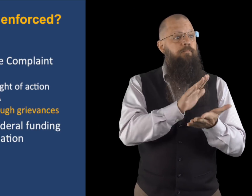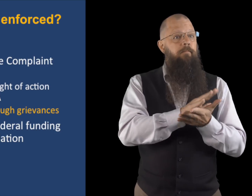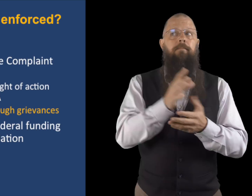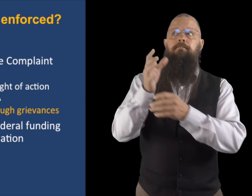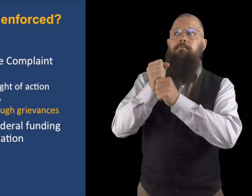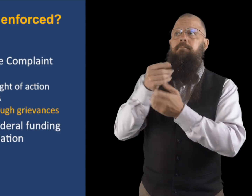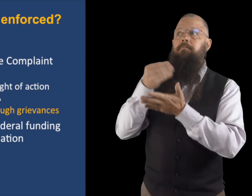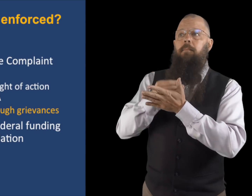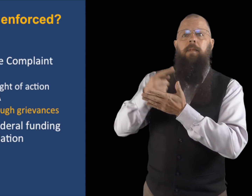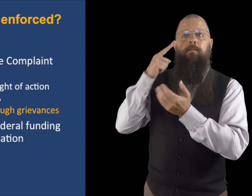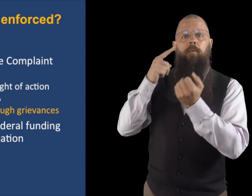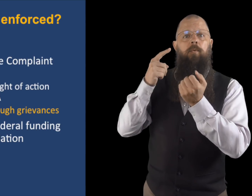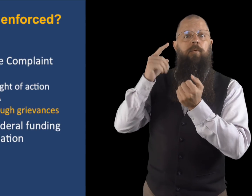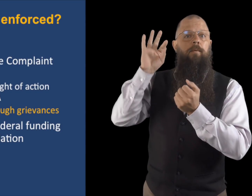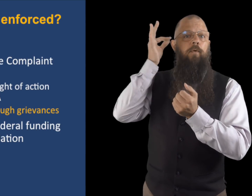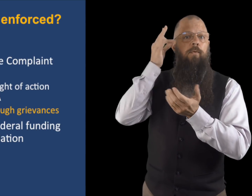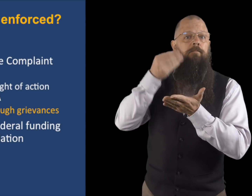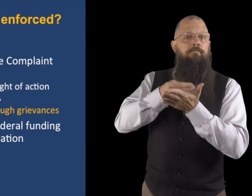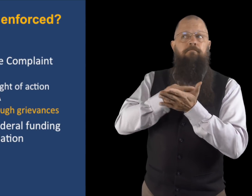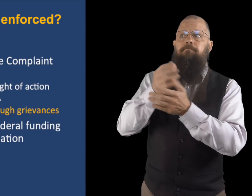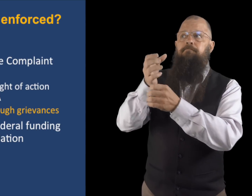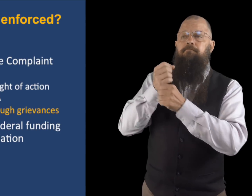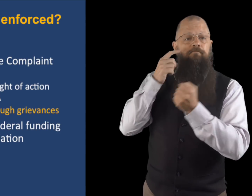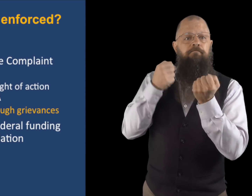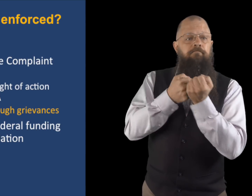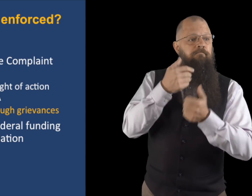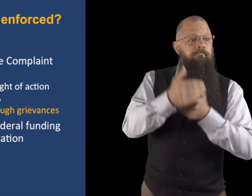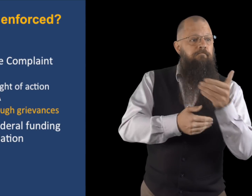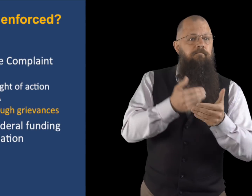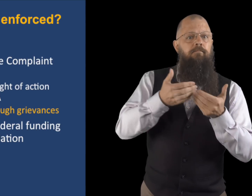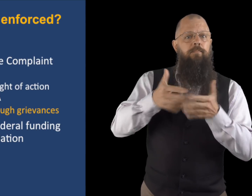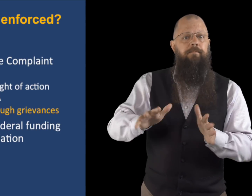removal federal funding because schools do receive federal monies for FERPA